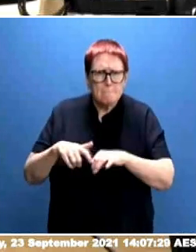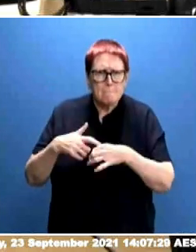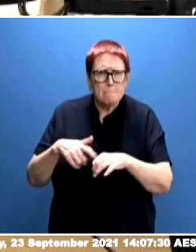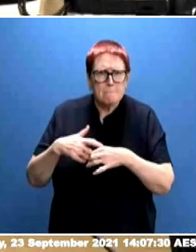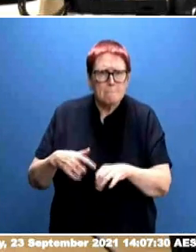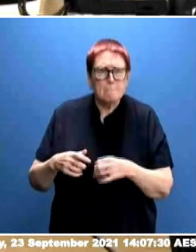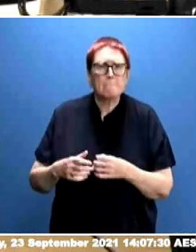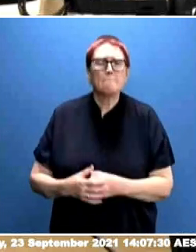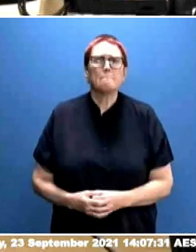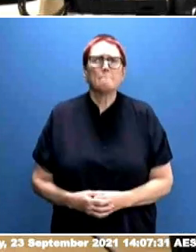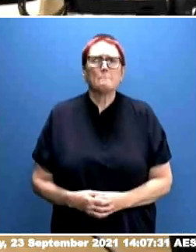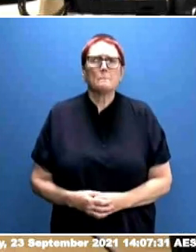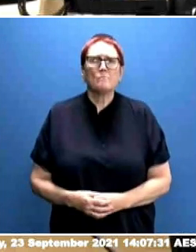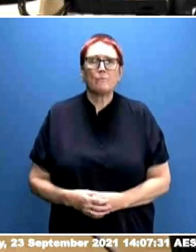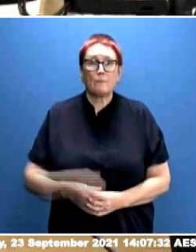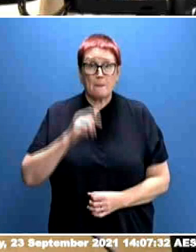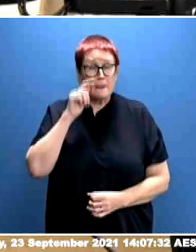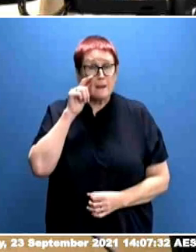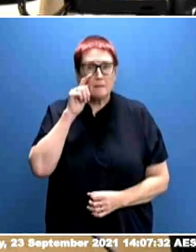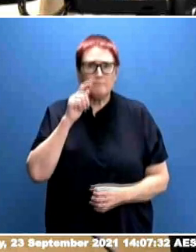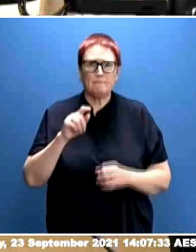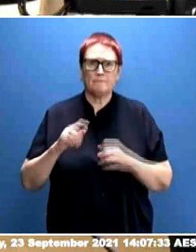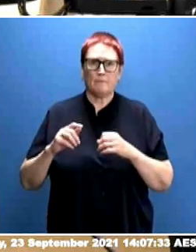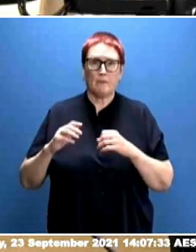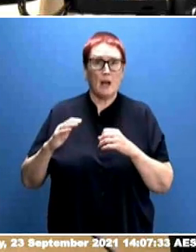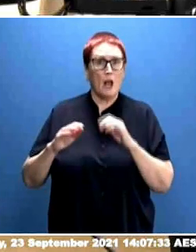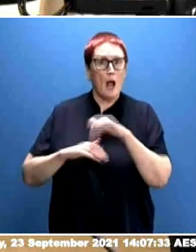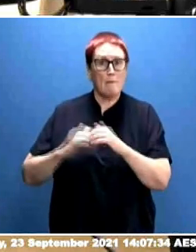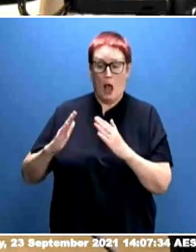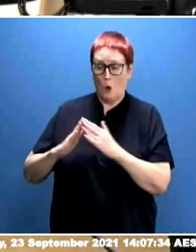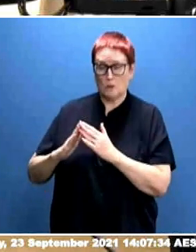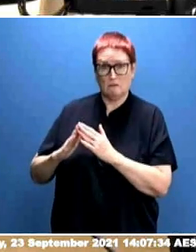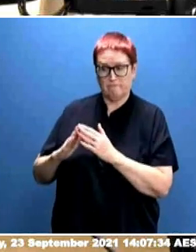the questions this afternoon will be about the Secure Care and the Safe Care Model,